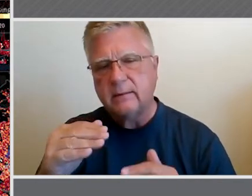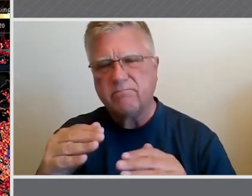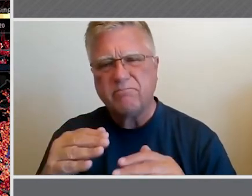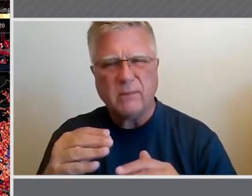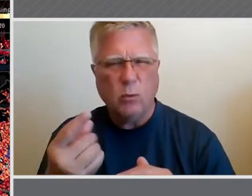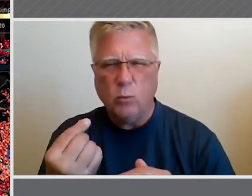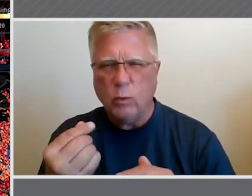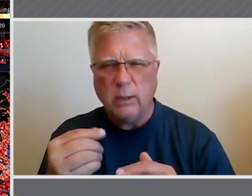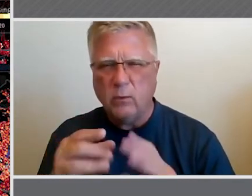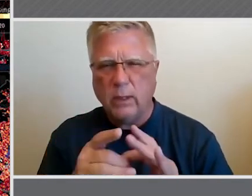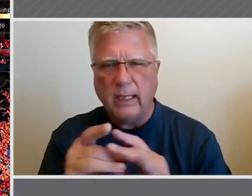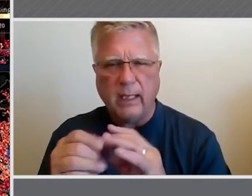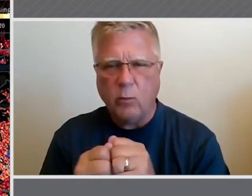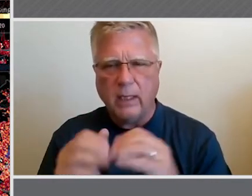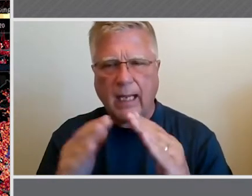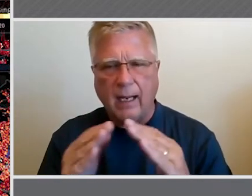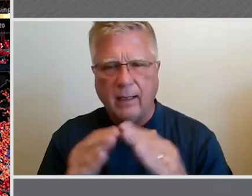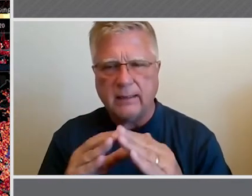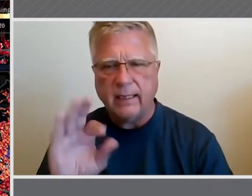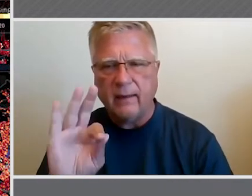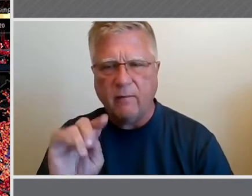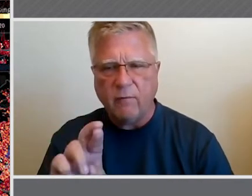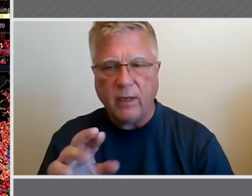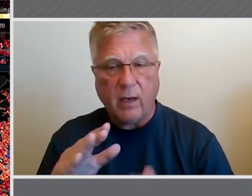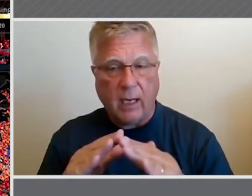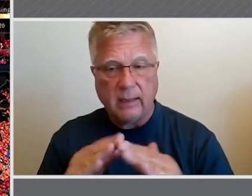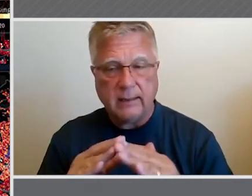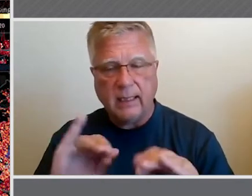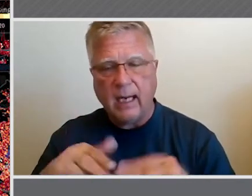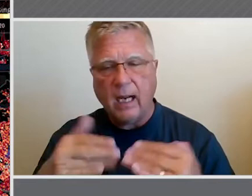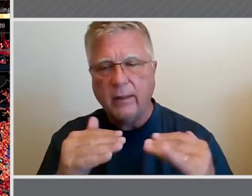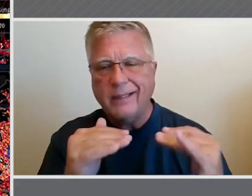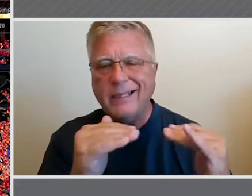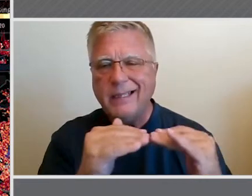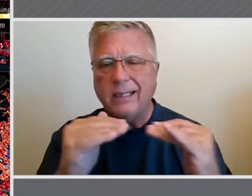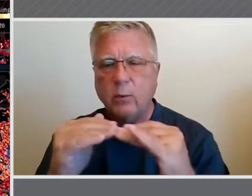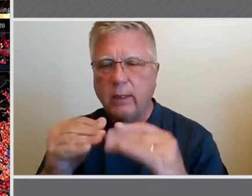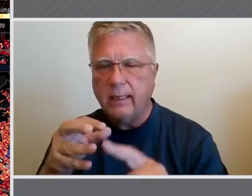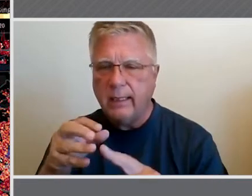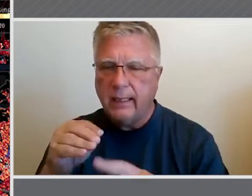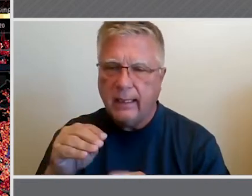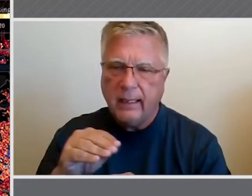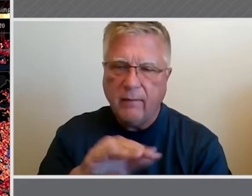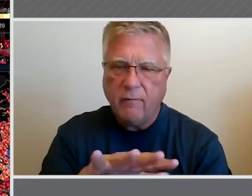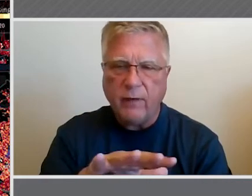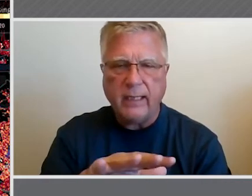and see how we can really deeply affect some of the history that's gone into the inequities and housing.